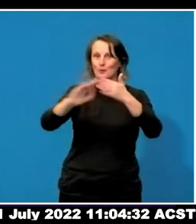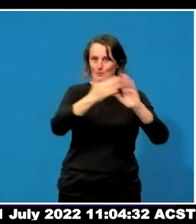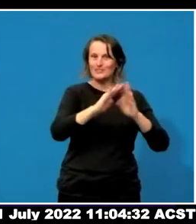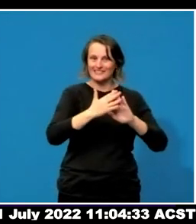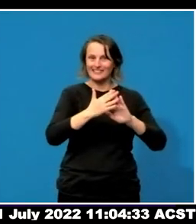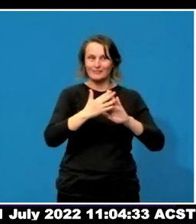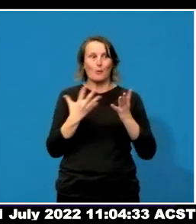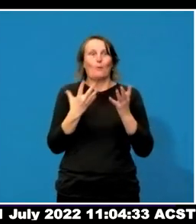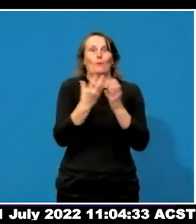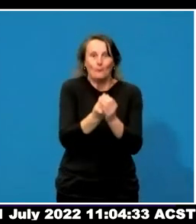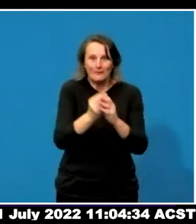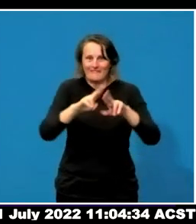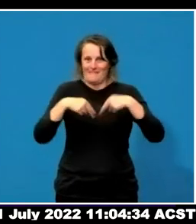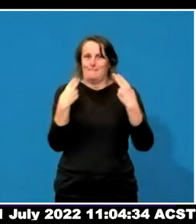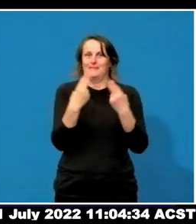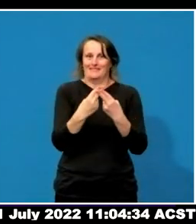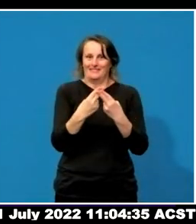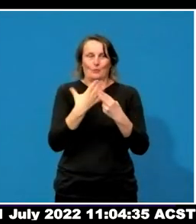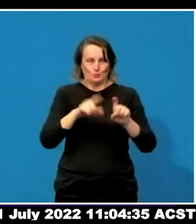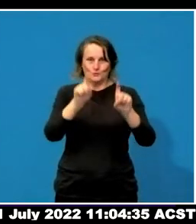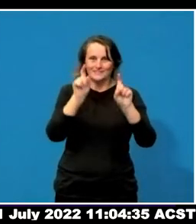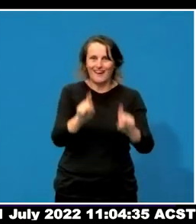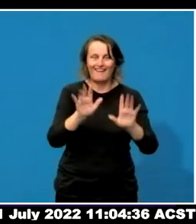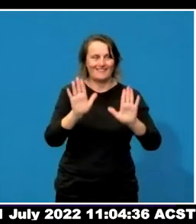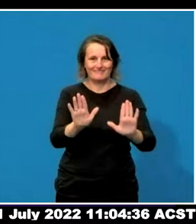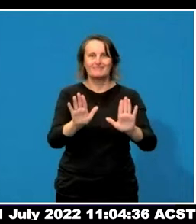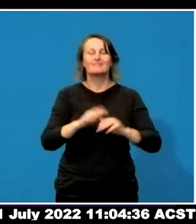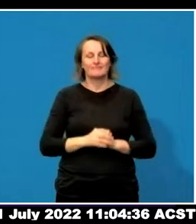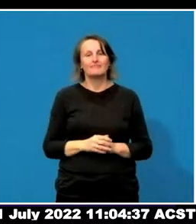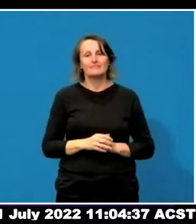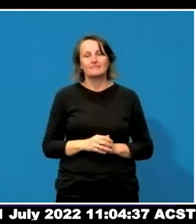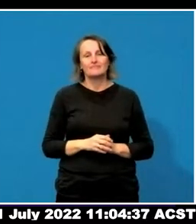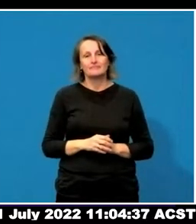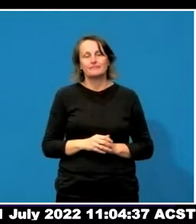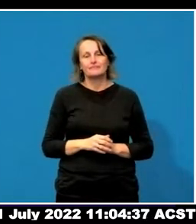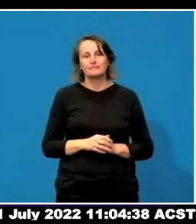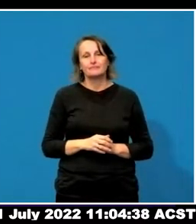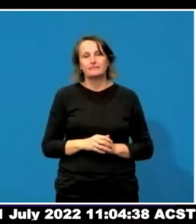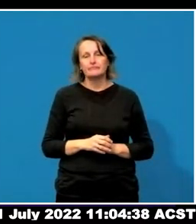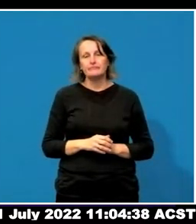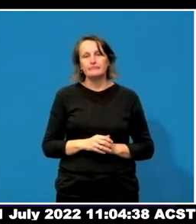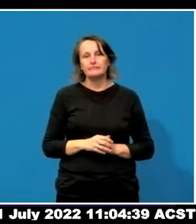They will also share the reasons why connecting to the NDIS and receiving